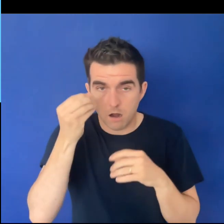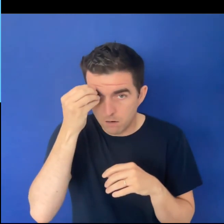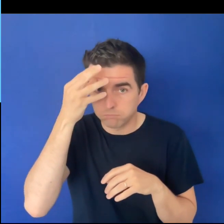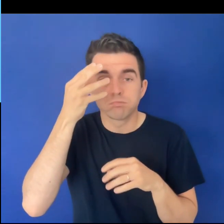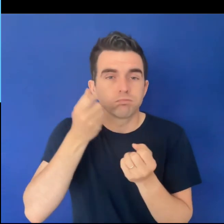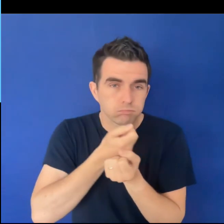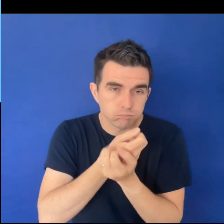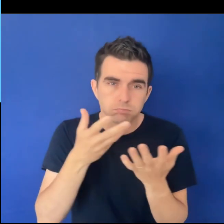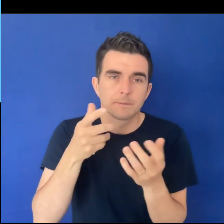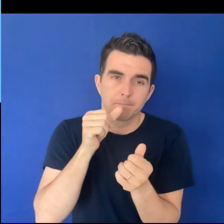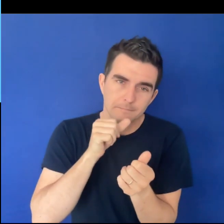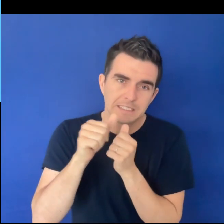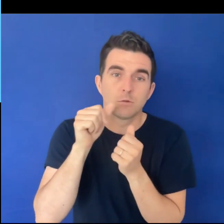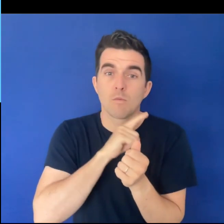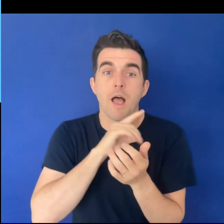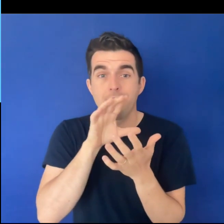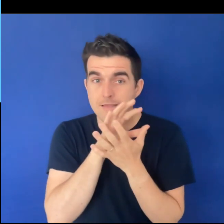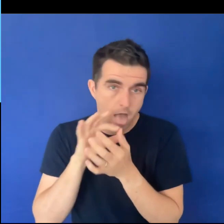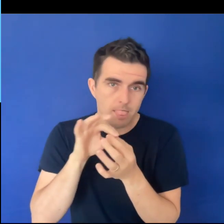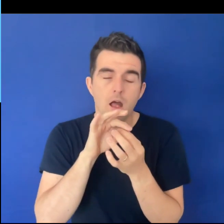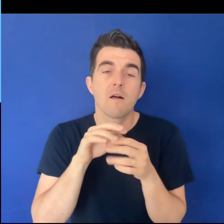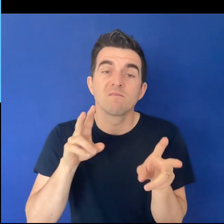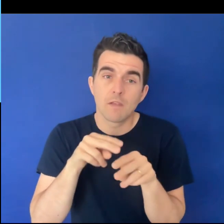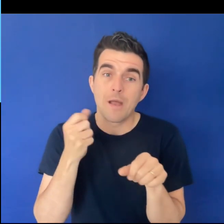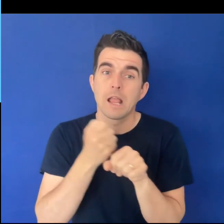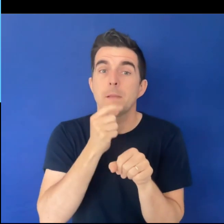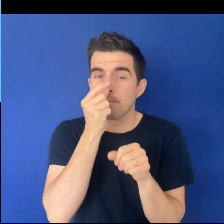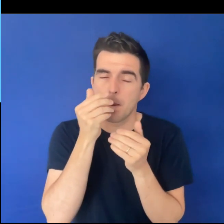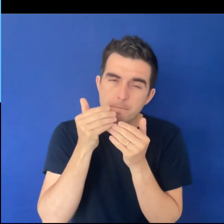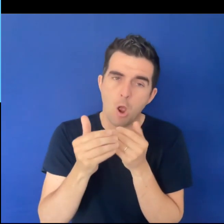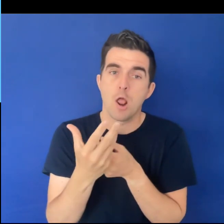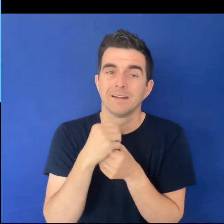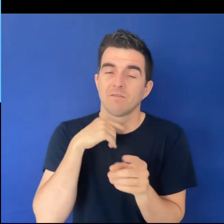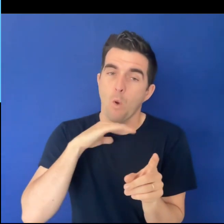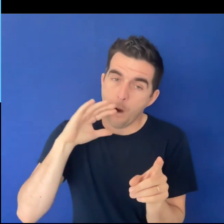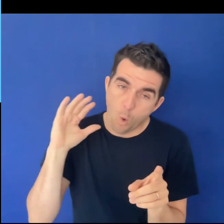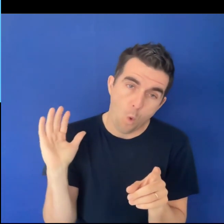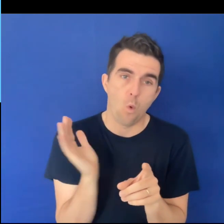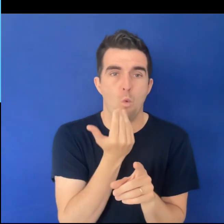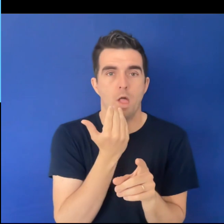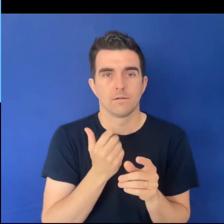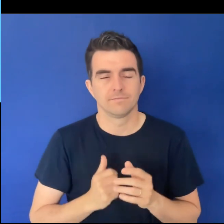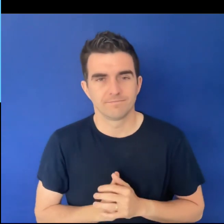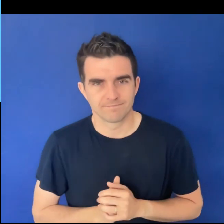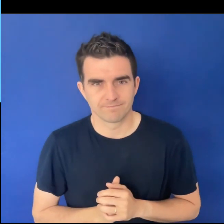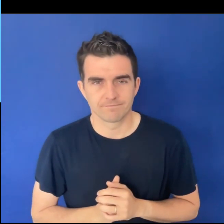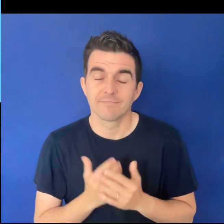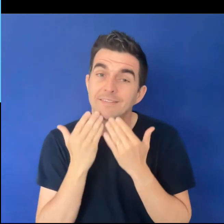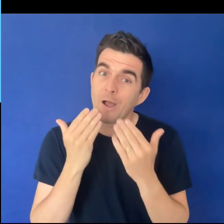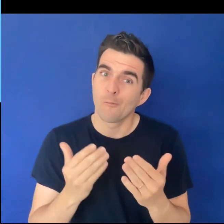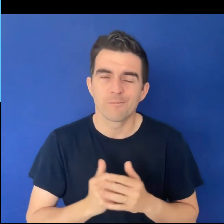because together we can make video games an even more inclusive space for everyone. Thank you.